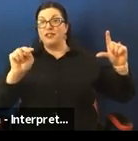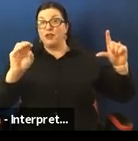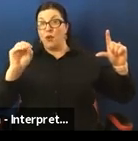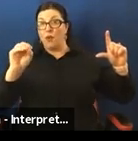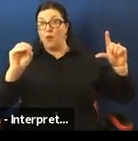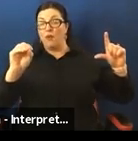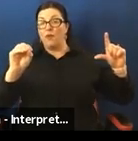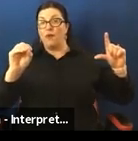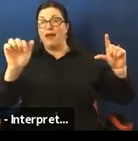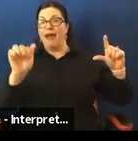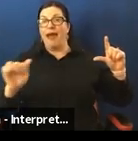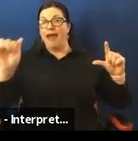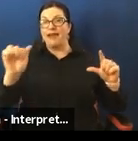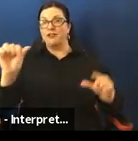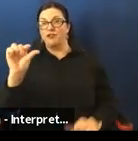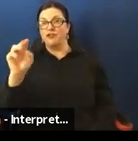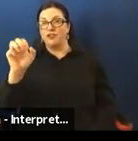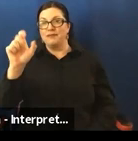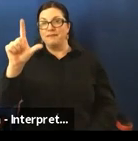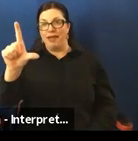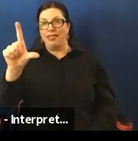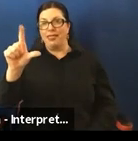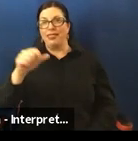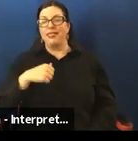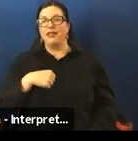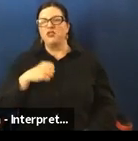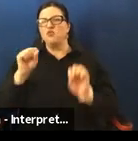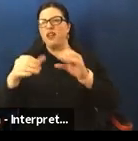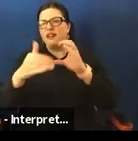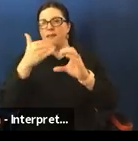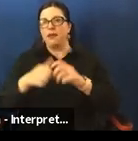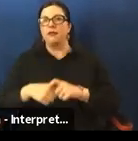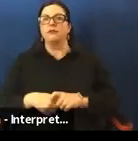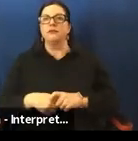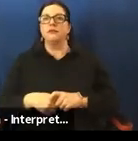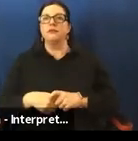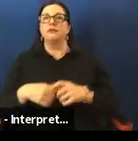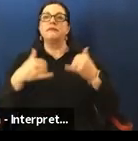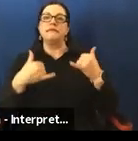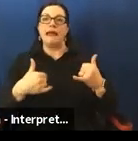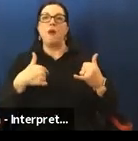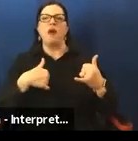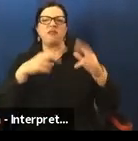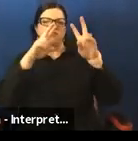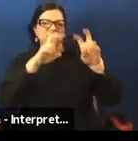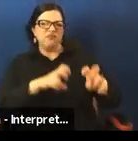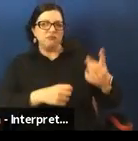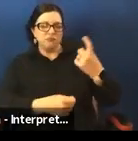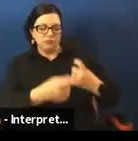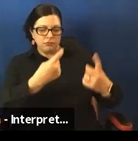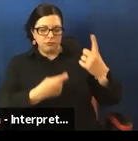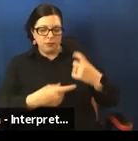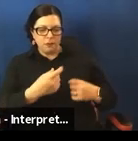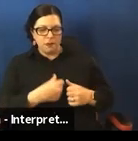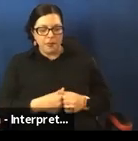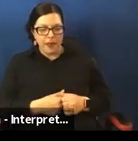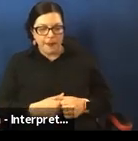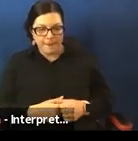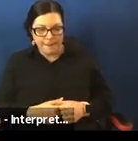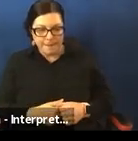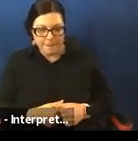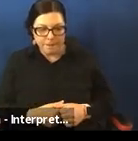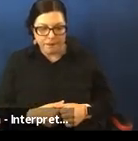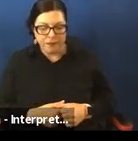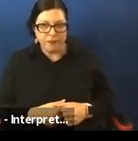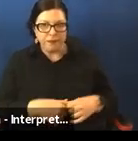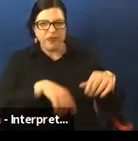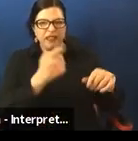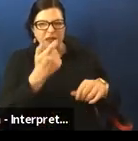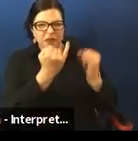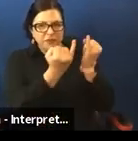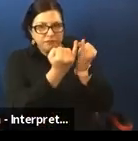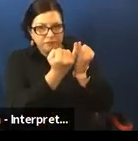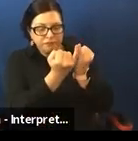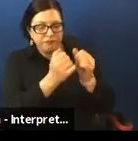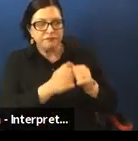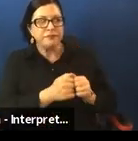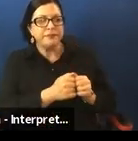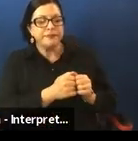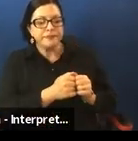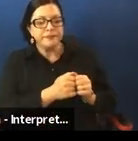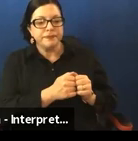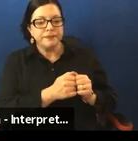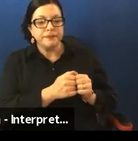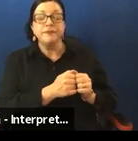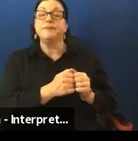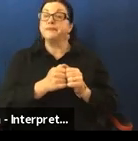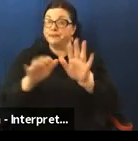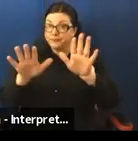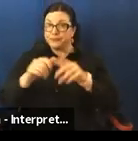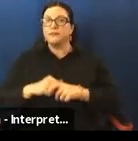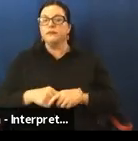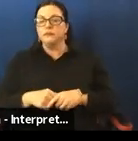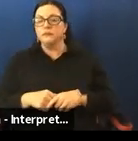Jason Williams: I'm going to look at these questions. Let's see, give any concerns for the adversarial language of allies and foes. Much of the current cultural languages very polarizing maximizing differences. Yeah. Um, I do have concerns about that.